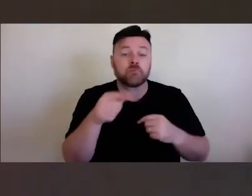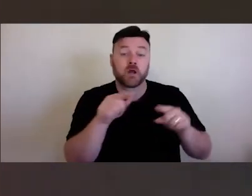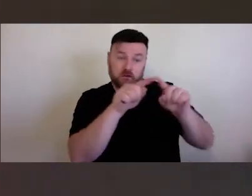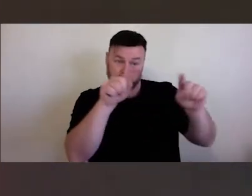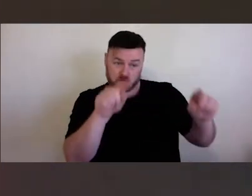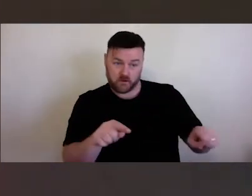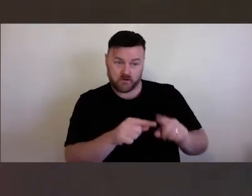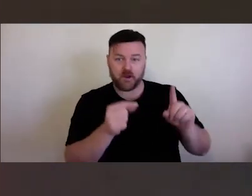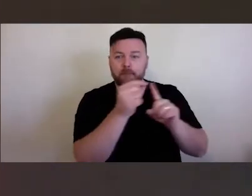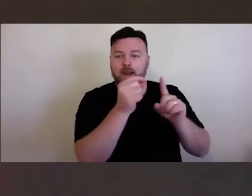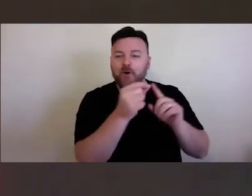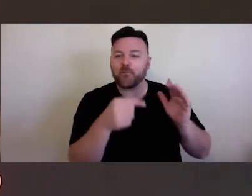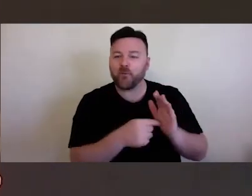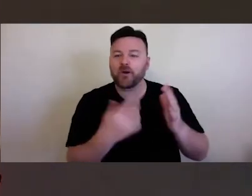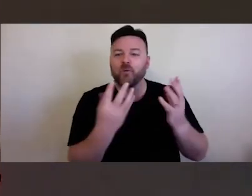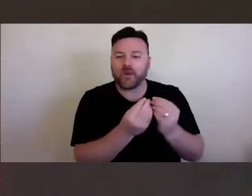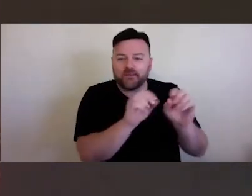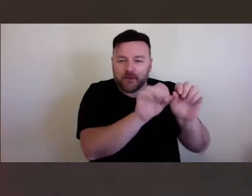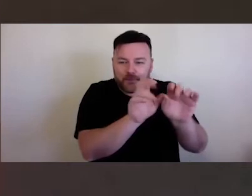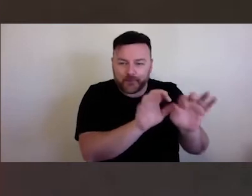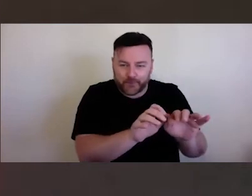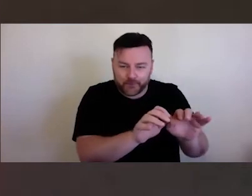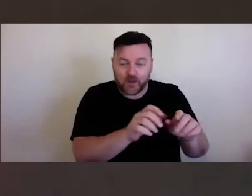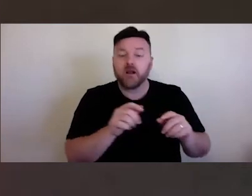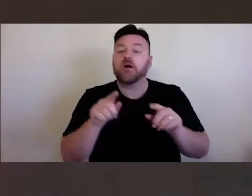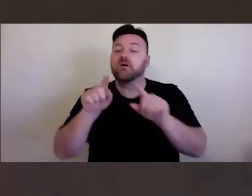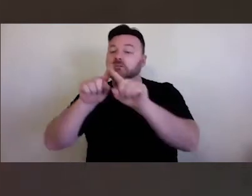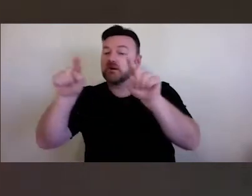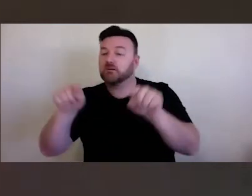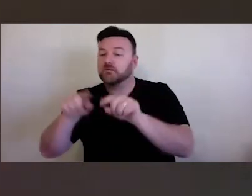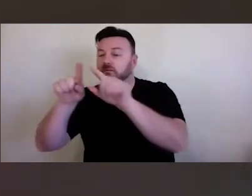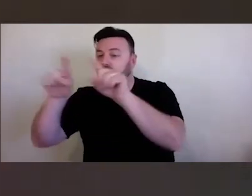with some text and some video boxes and - of our guest speaker and also